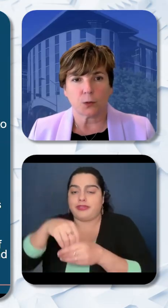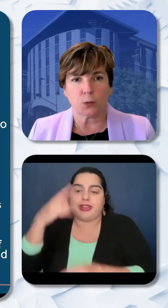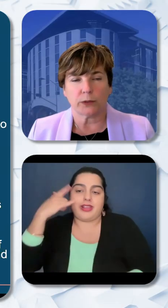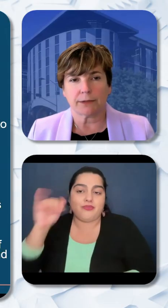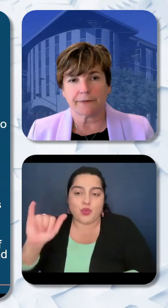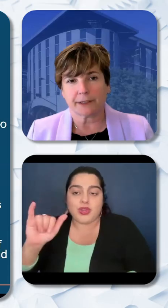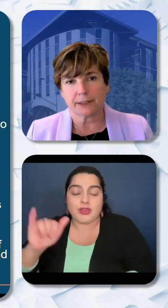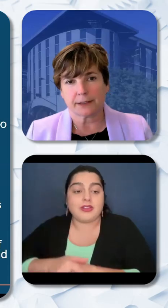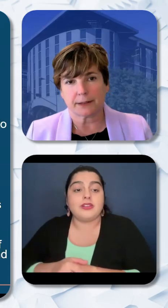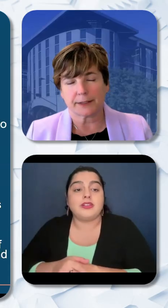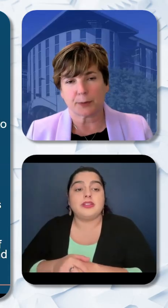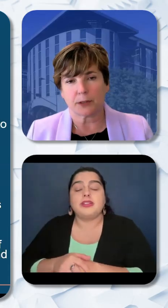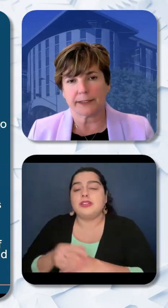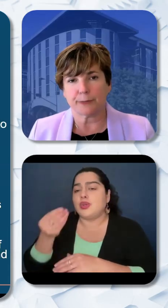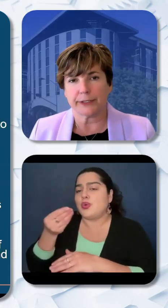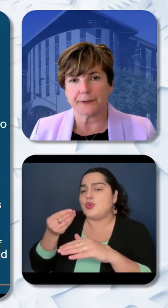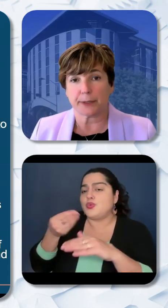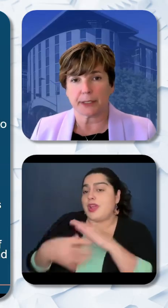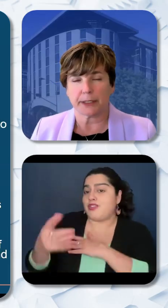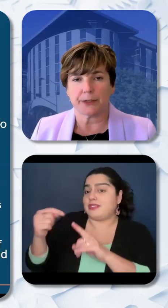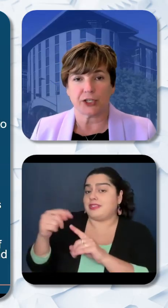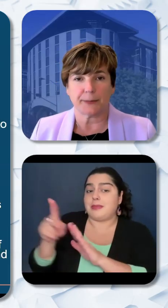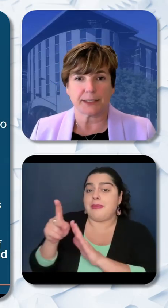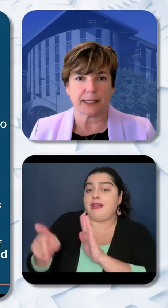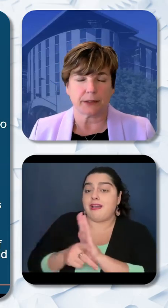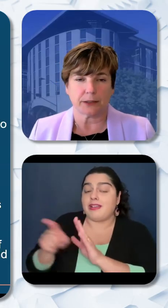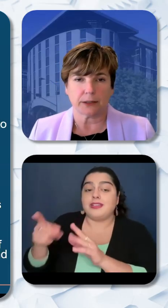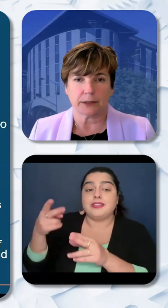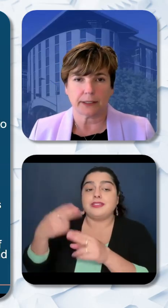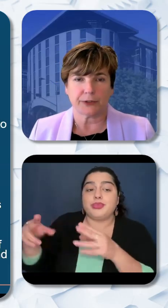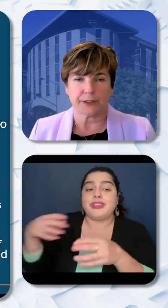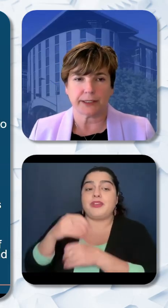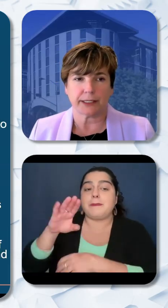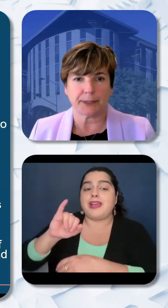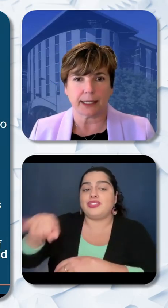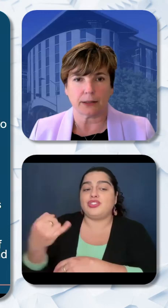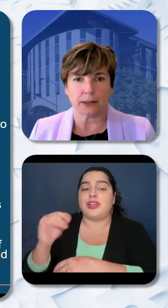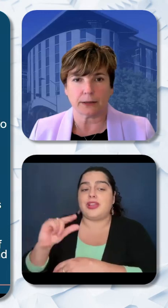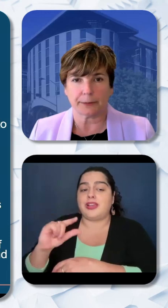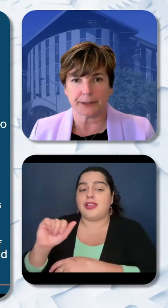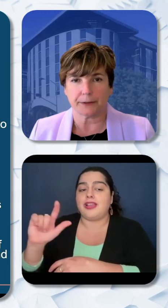So, we'll reference this policy briefed by James Gallagher, and you'll see the name Gallagher up